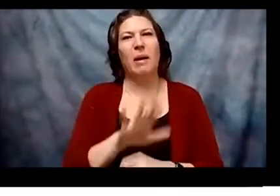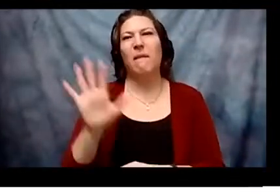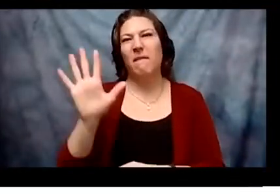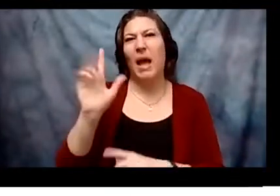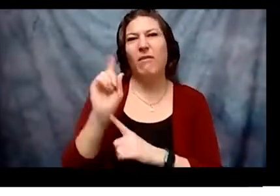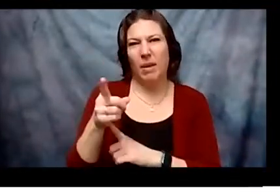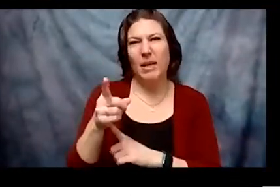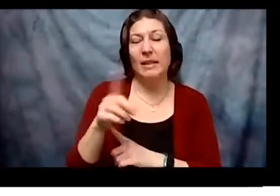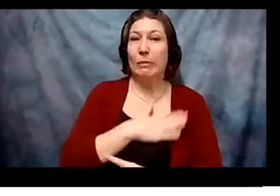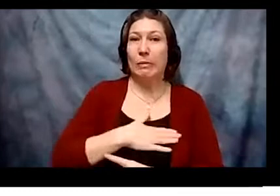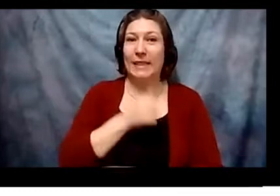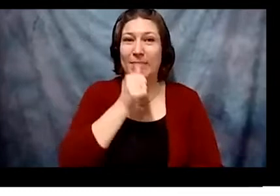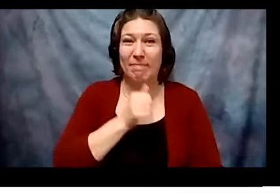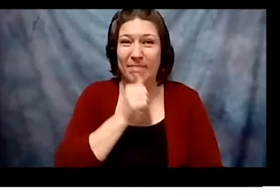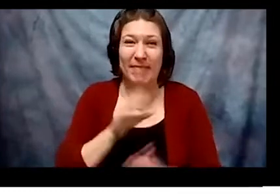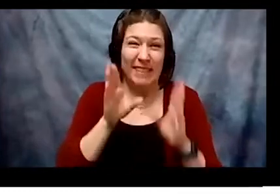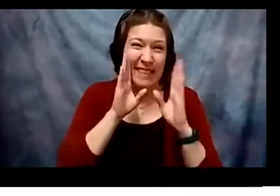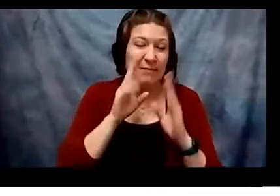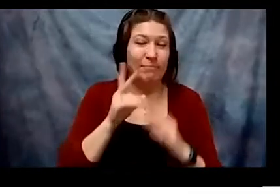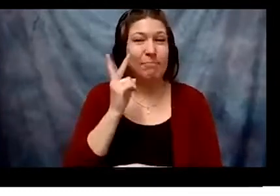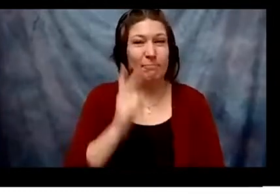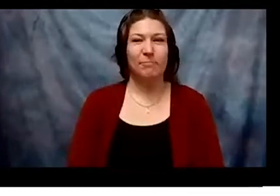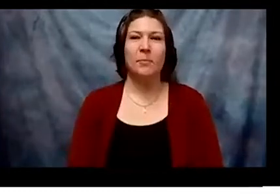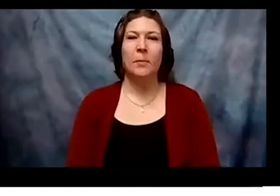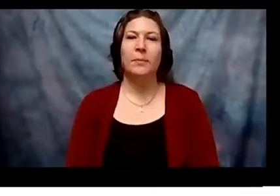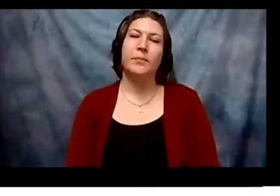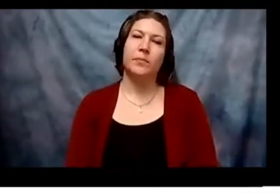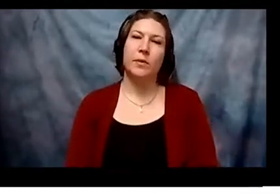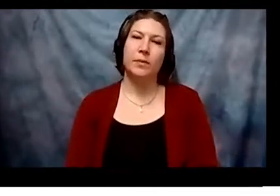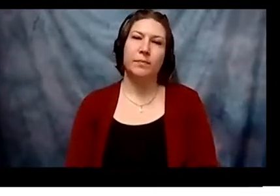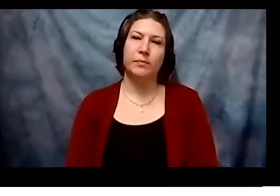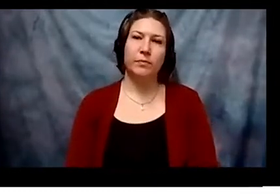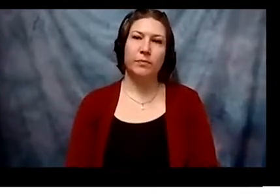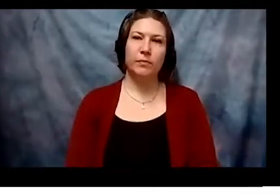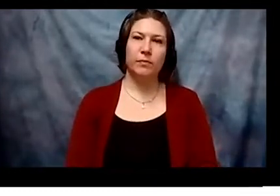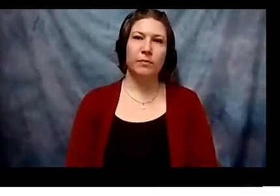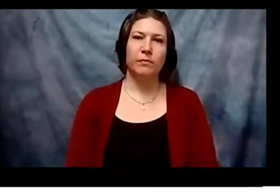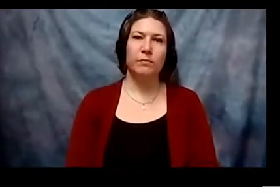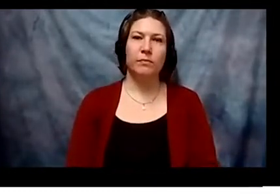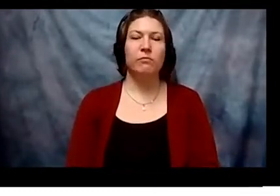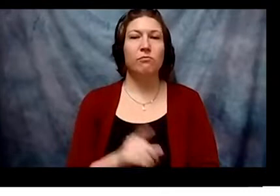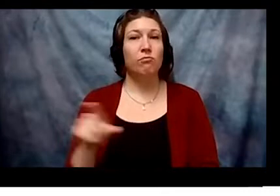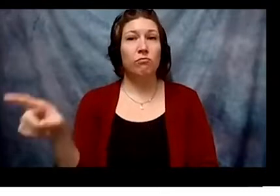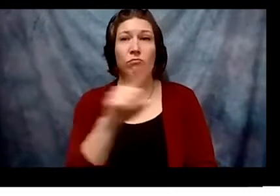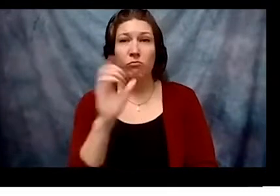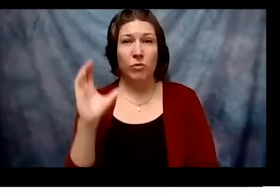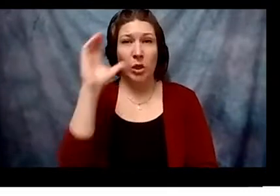So hang in there and let's listen. You assume I will never marry,